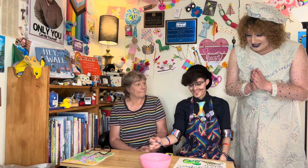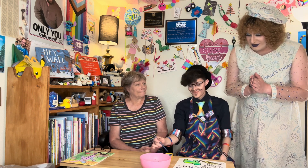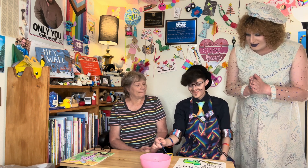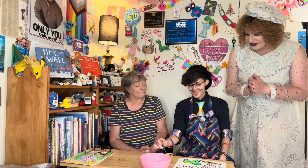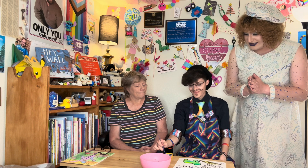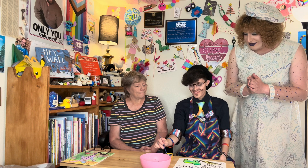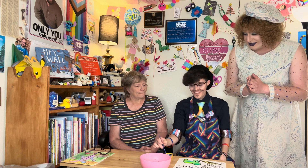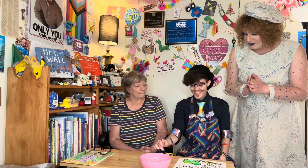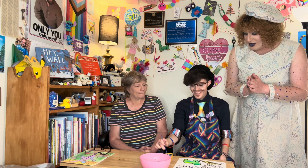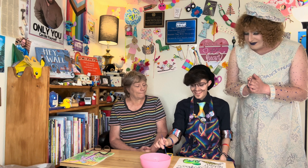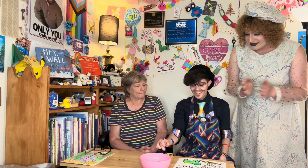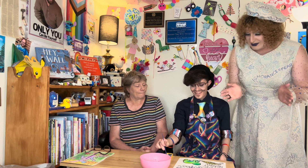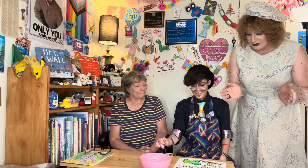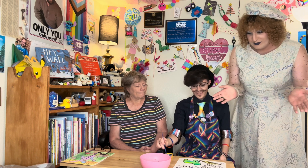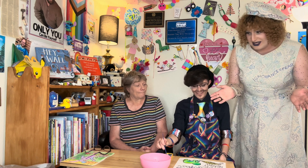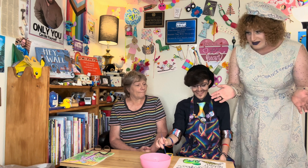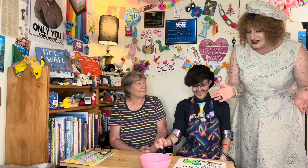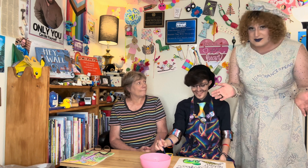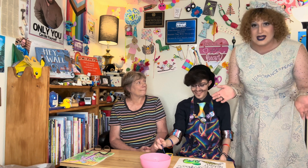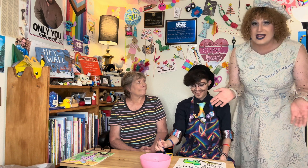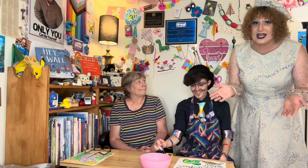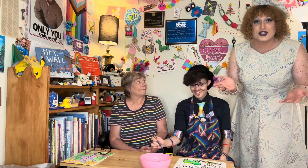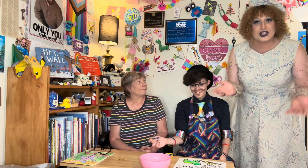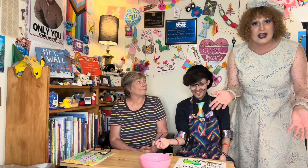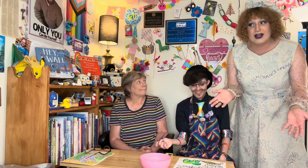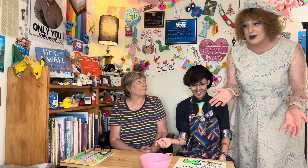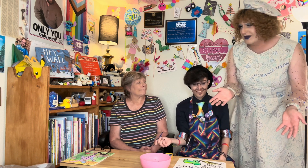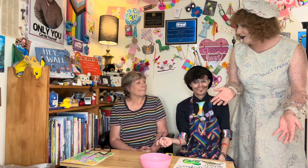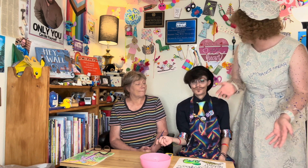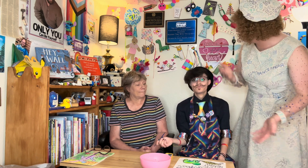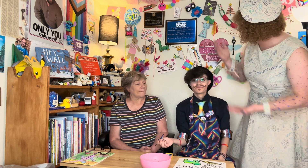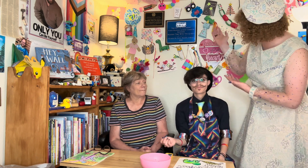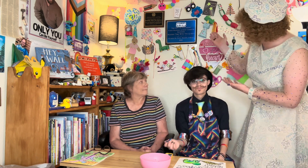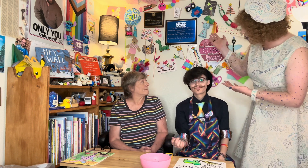how it turns out, and obviously we'll be displaying it and sharing it with everybody on the Craft Corner